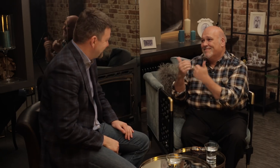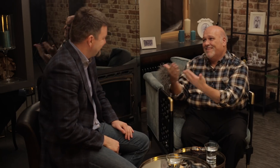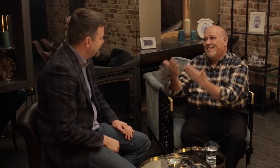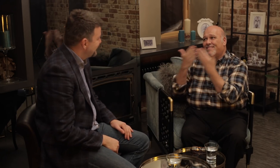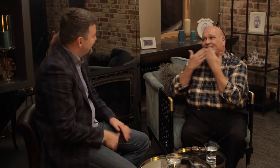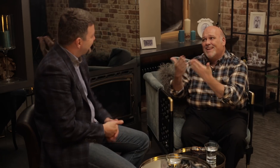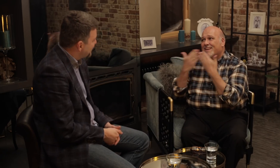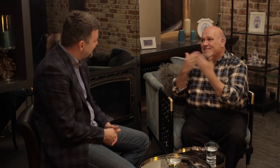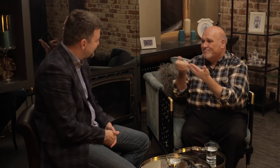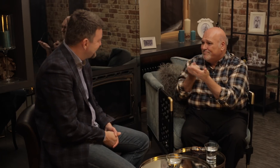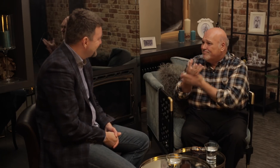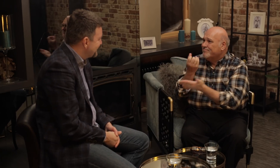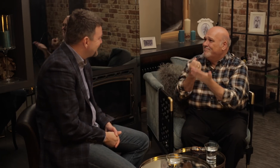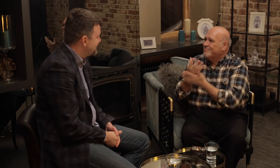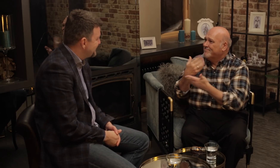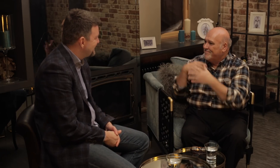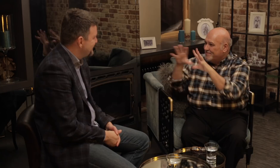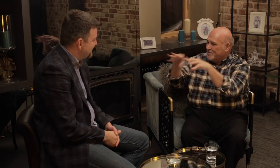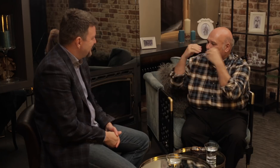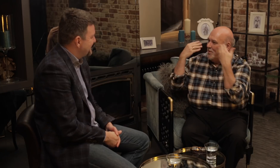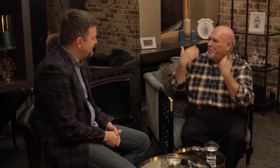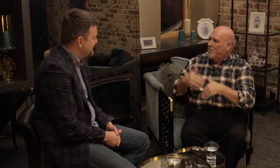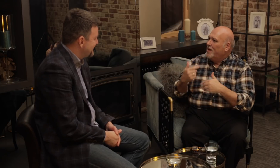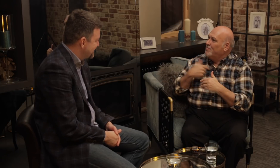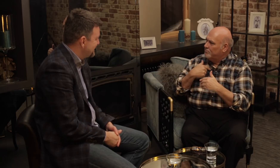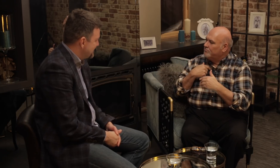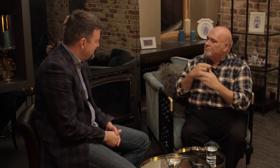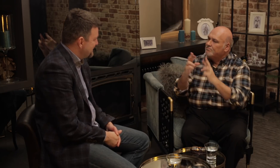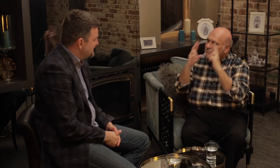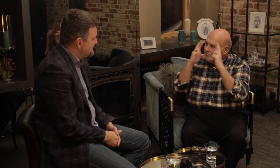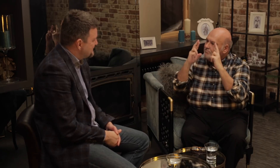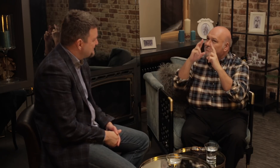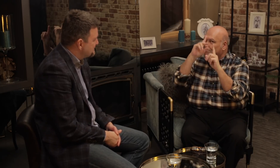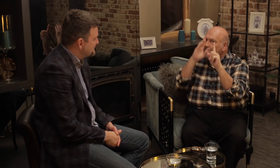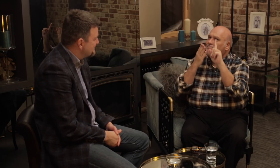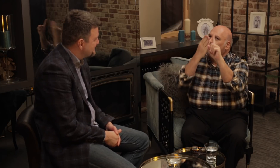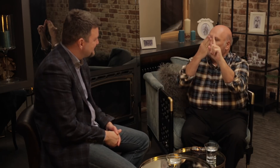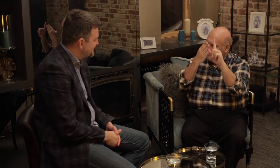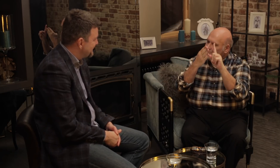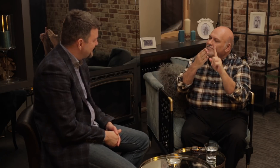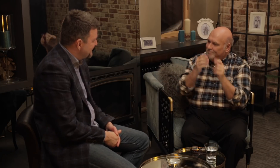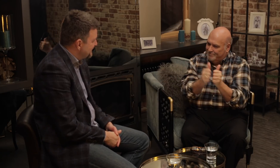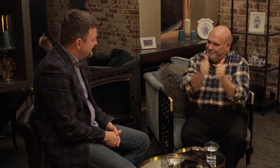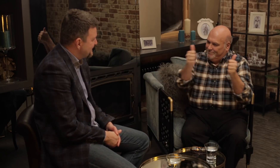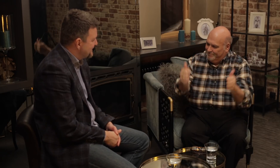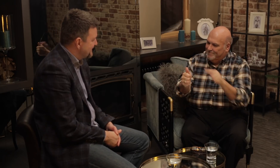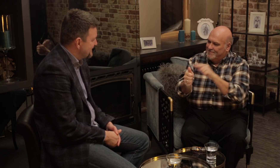Thank you for sharing the information with us. I hope that you achieve your goals with Deaf Skills.